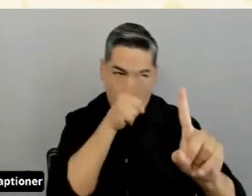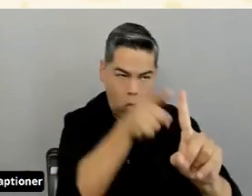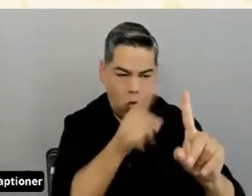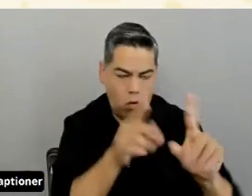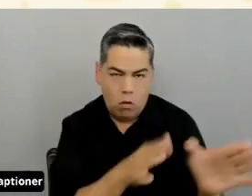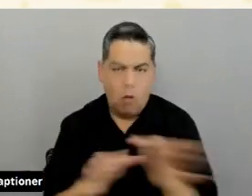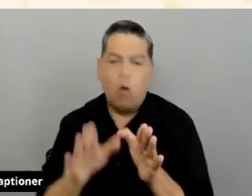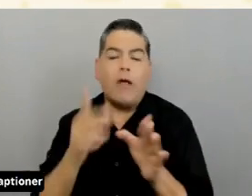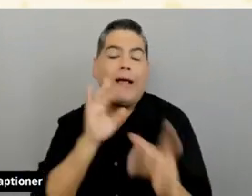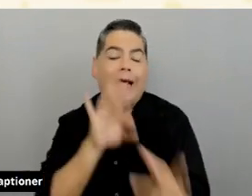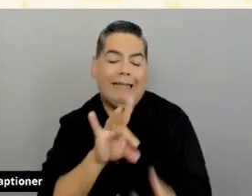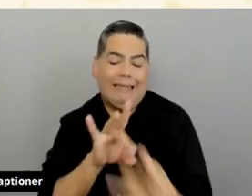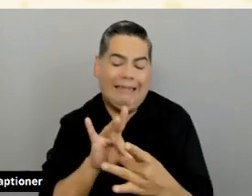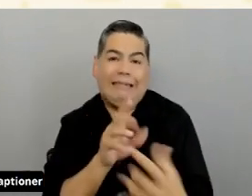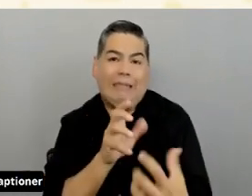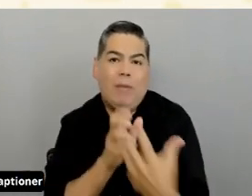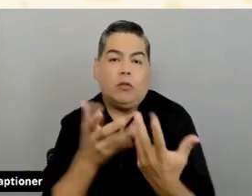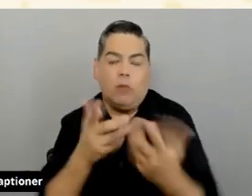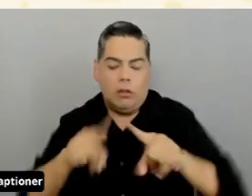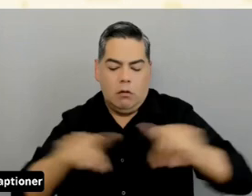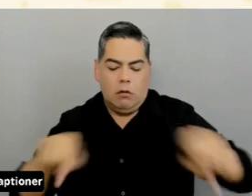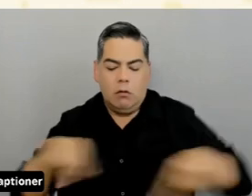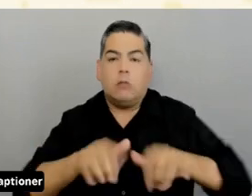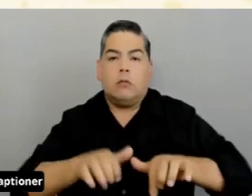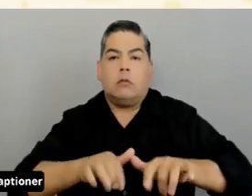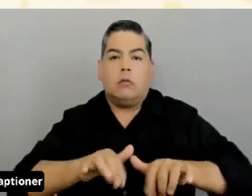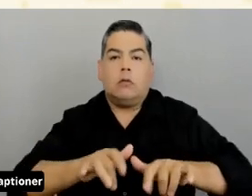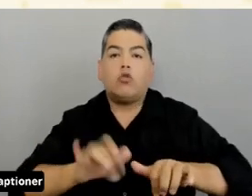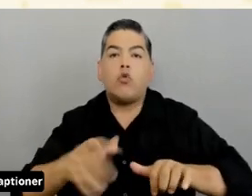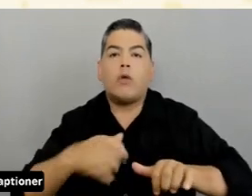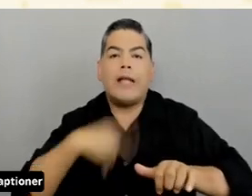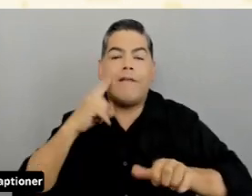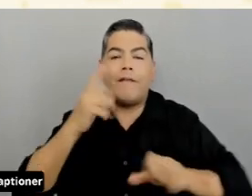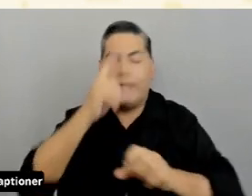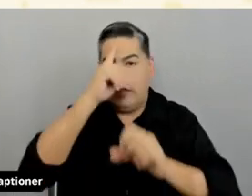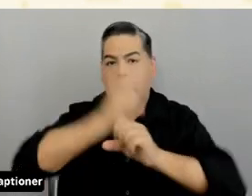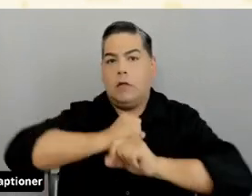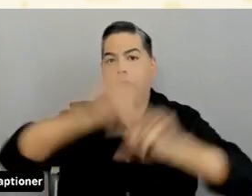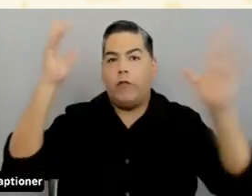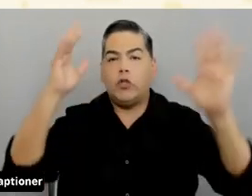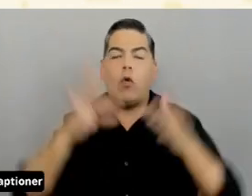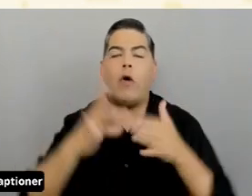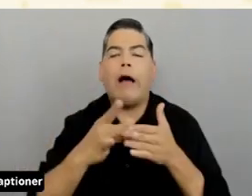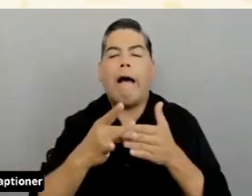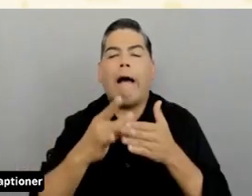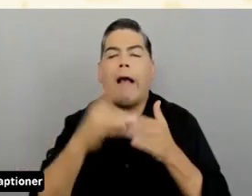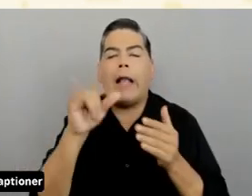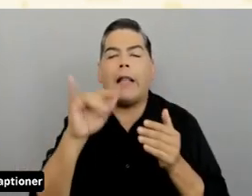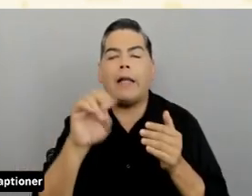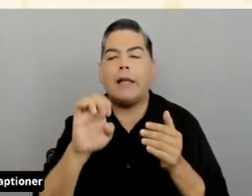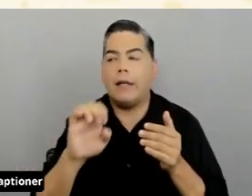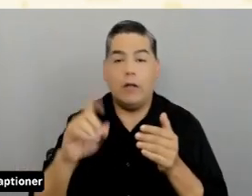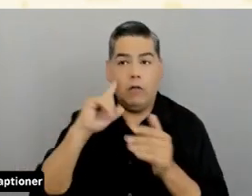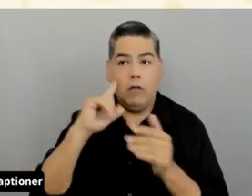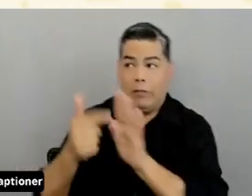So you can create visual guidelines to indicate to the user what will be the shortcuts, for example, to access